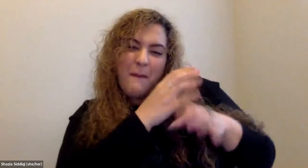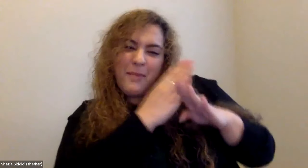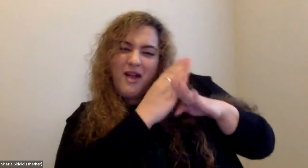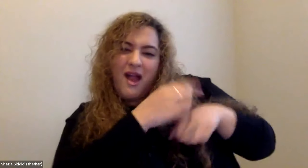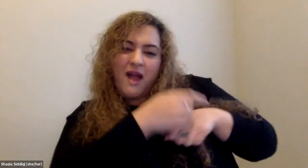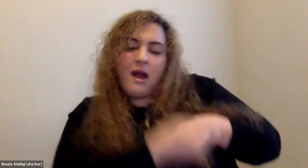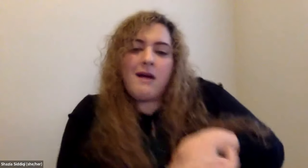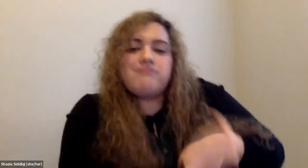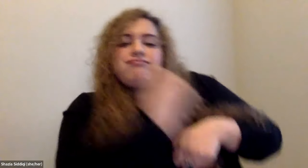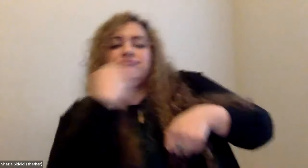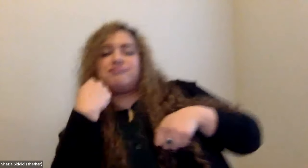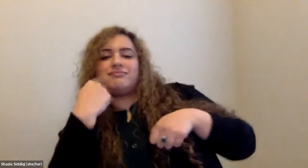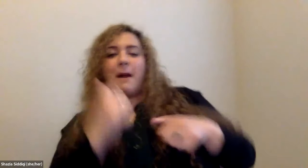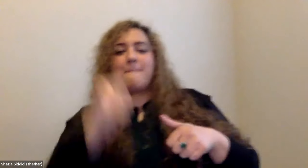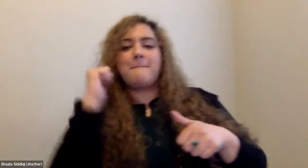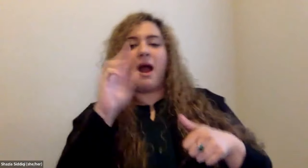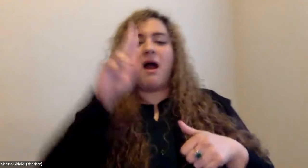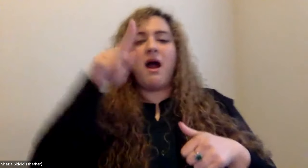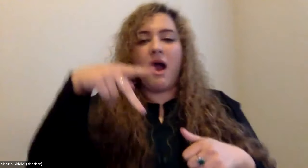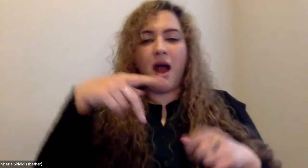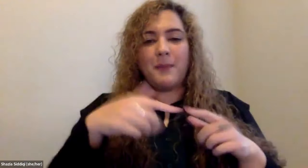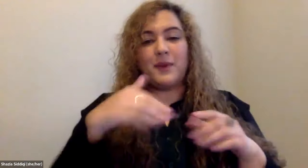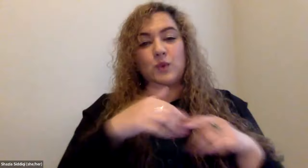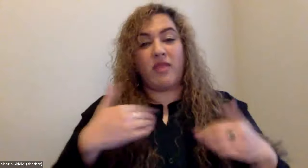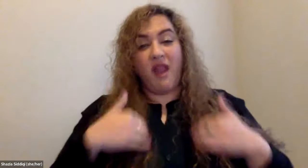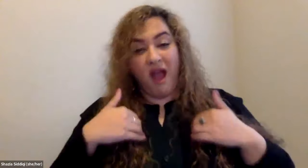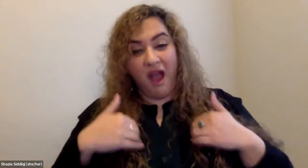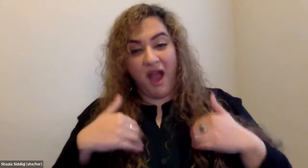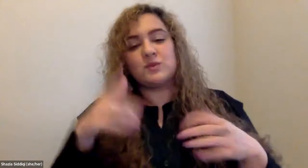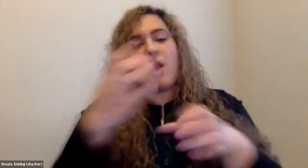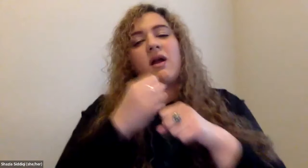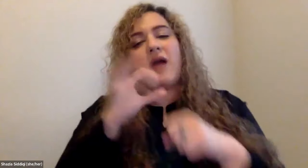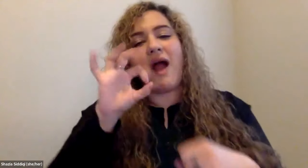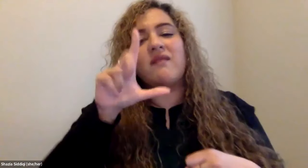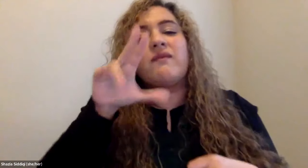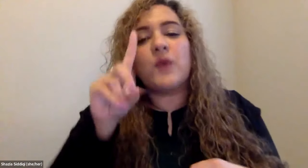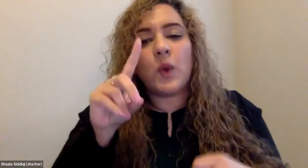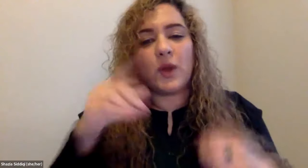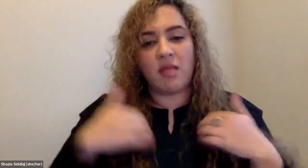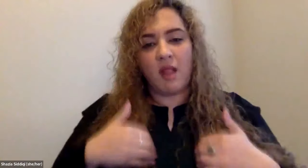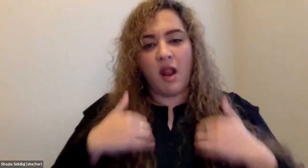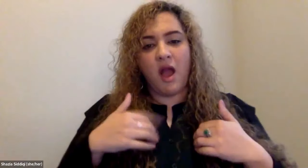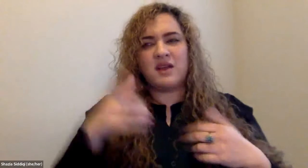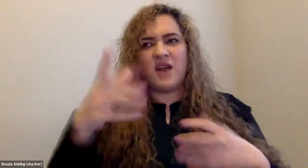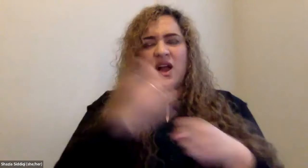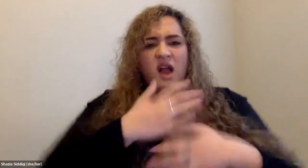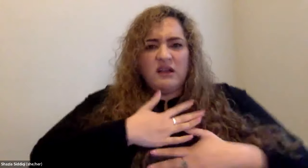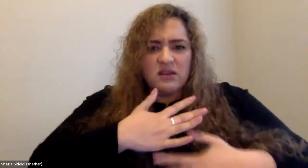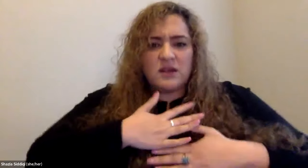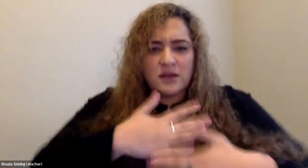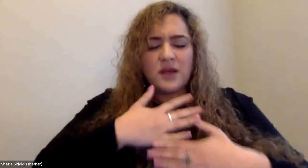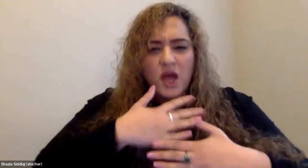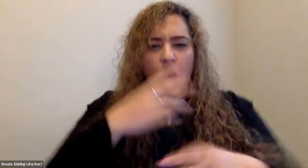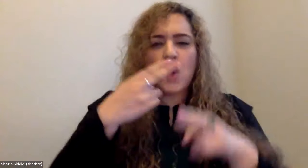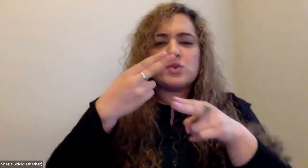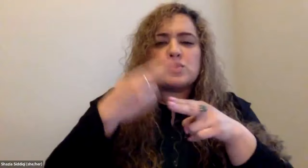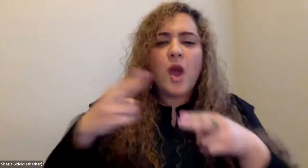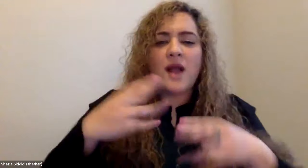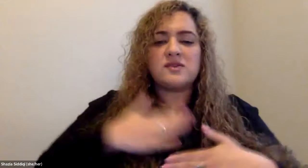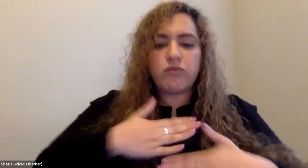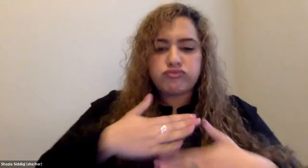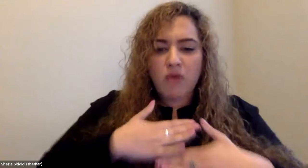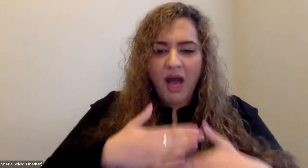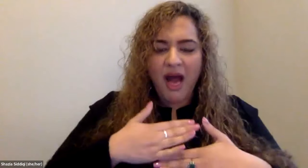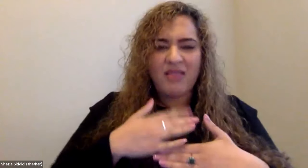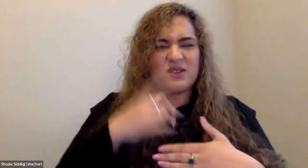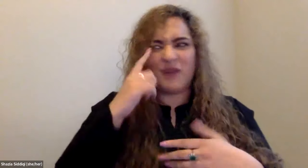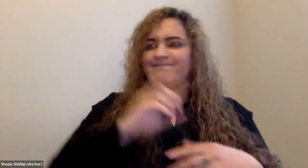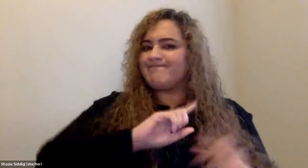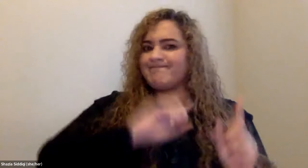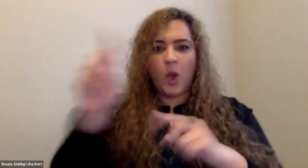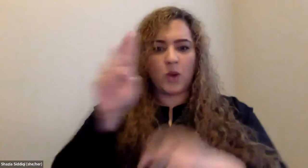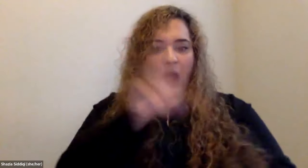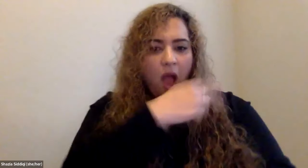Cristine Saunders: The blood goes through the heart and so, if it gets blocked it backs up and goes into the lungs, which causes fluid in the lungs, which leads to shortness of breath.